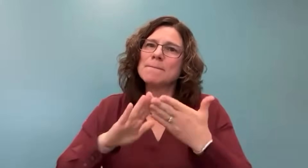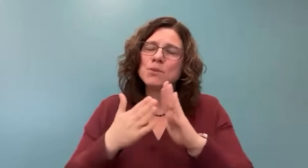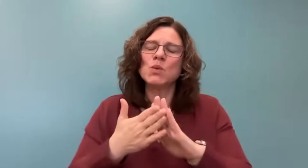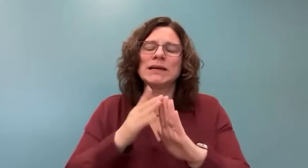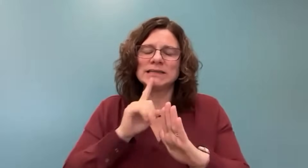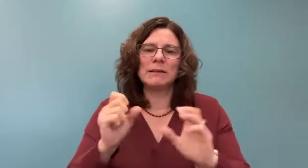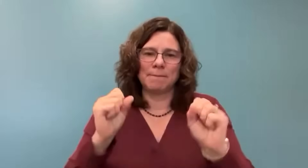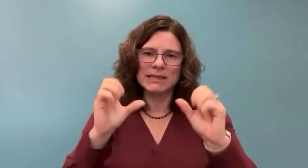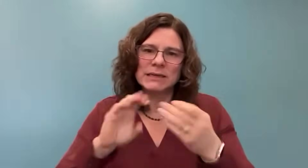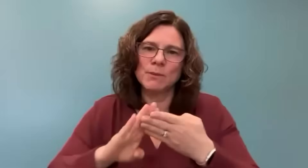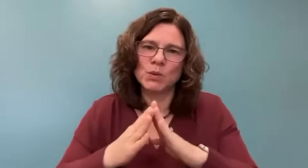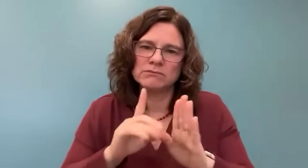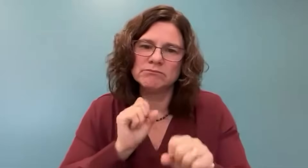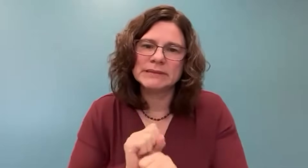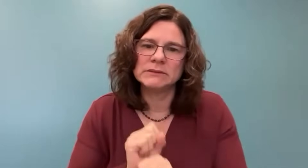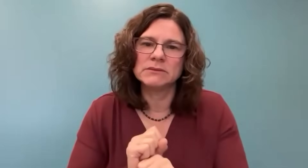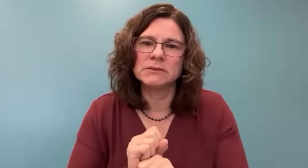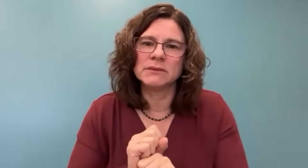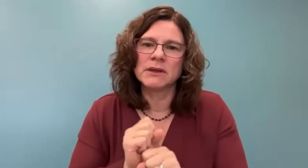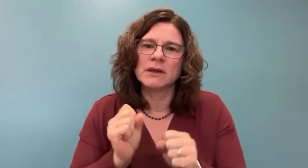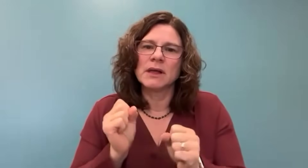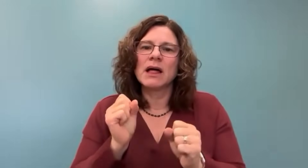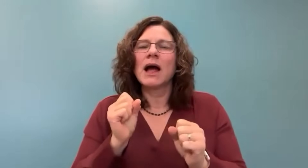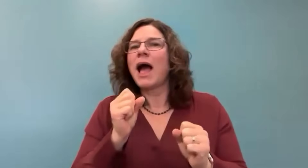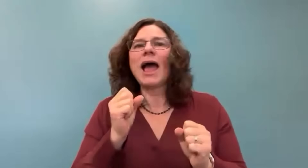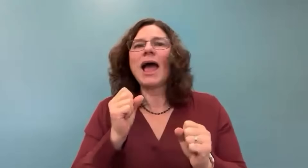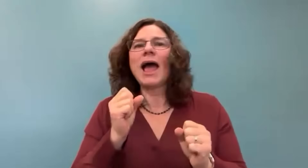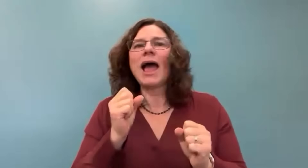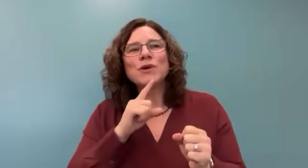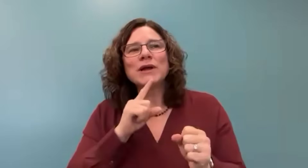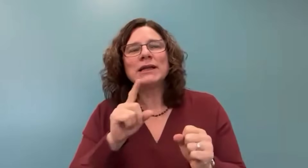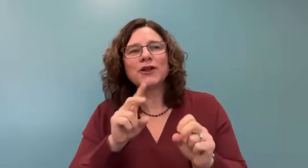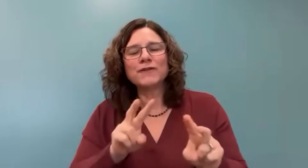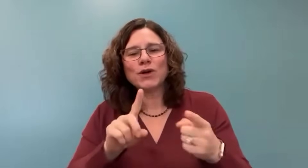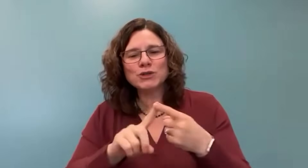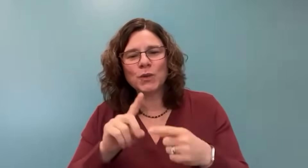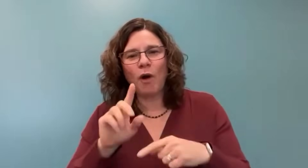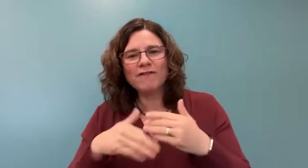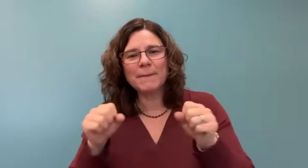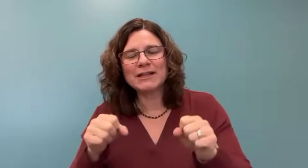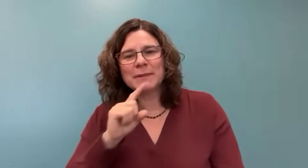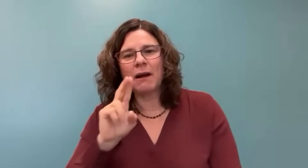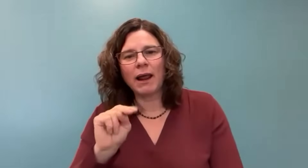This community is an amazing community, for sure. I’m looking forward to seeing all the possibilities